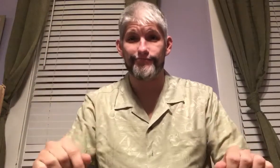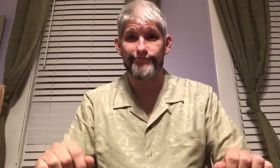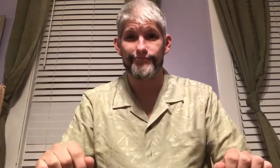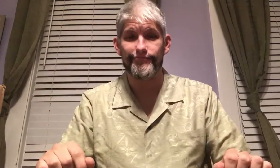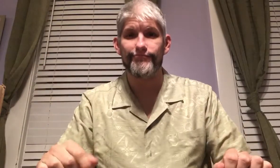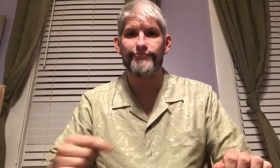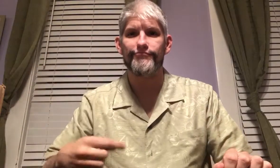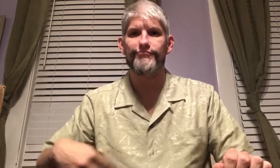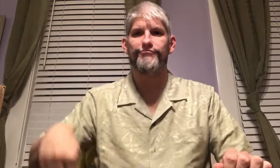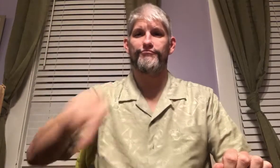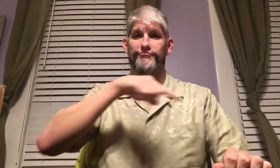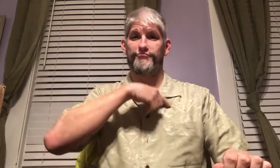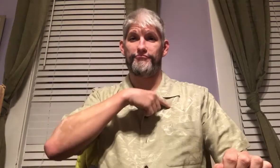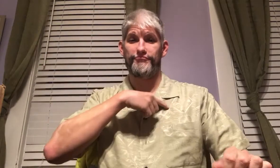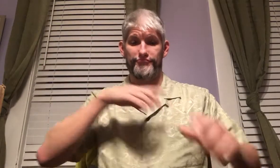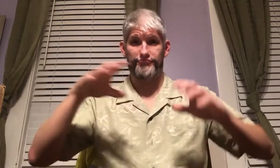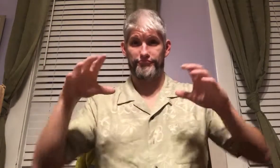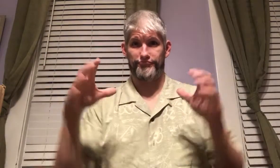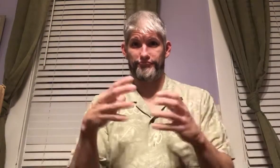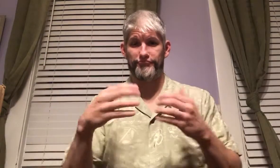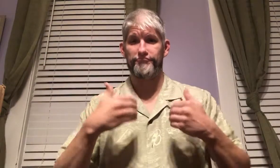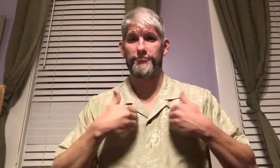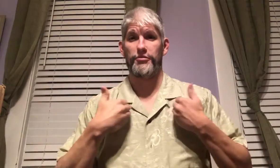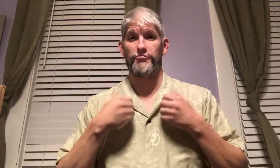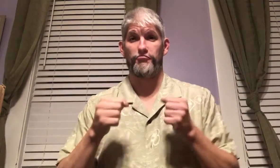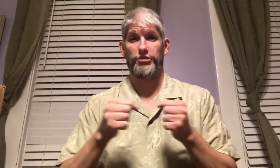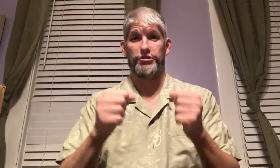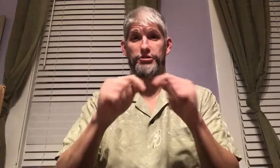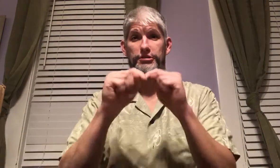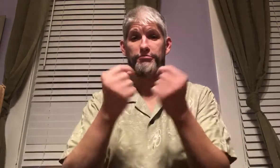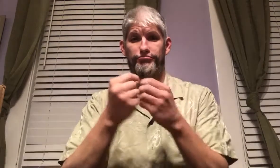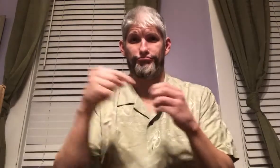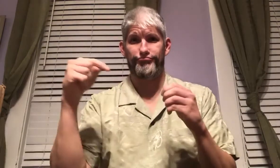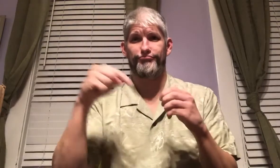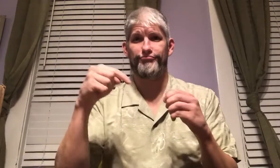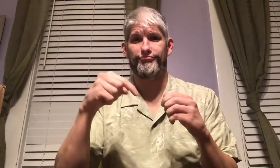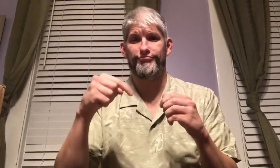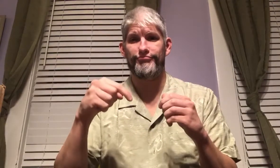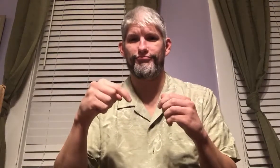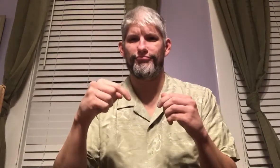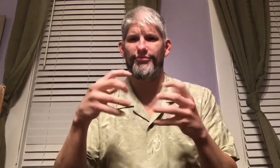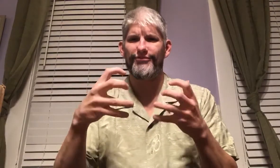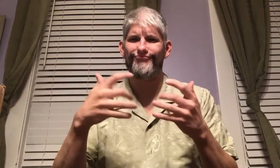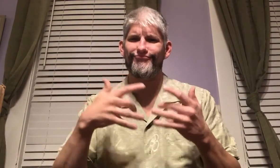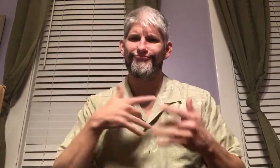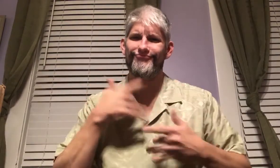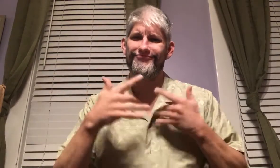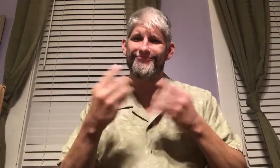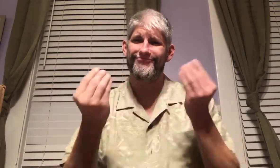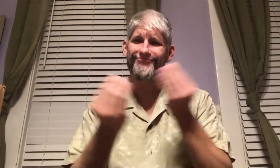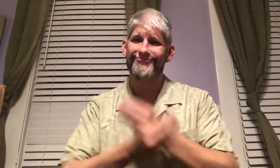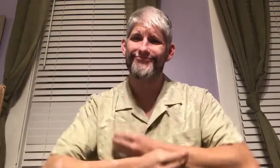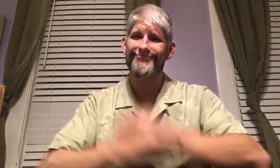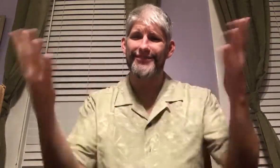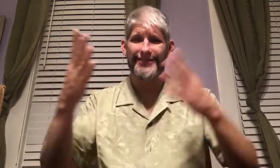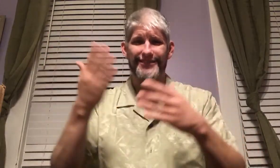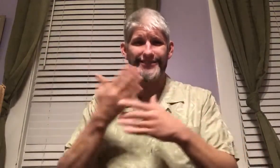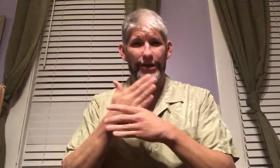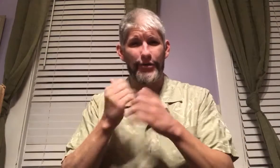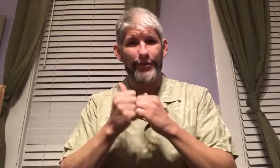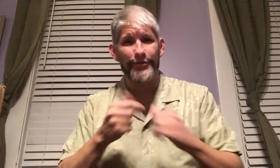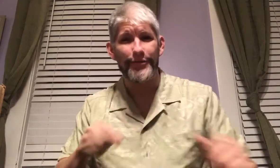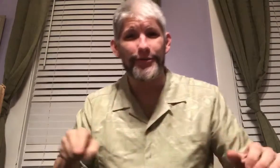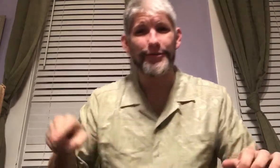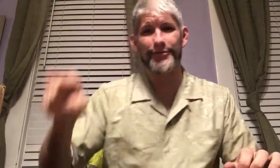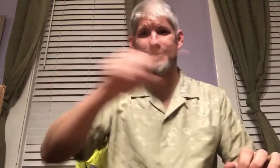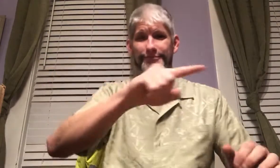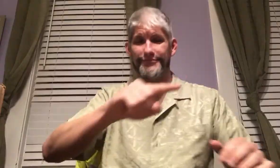We, the Youth Strategy Team, have exciting news we want to share with you!